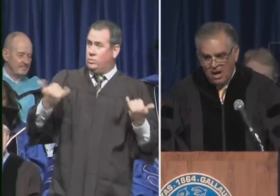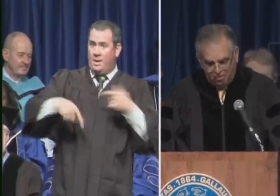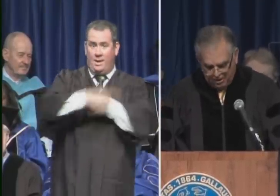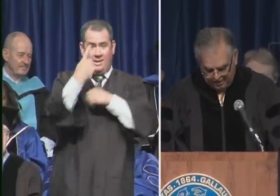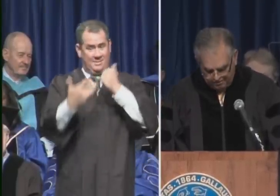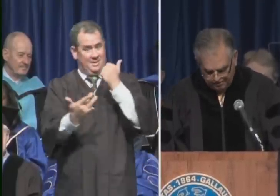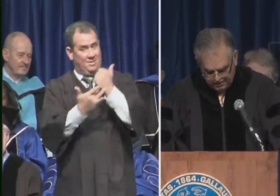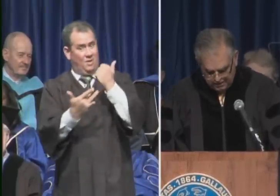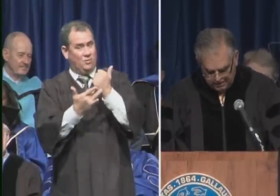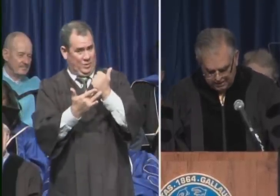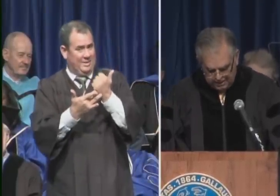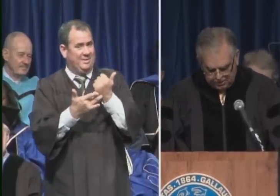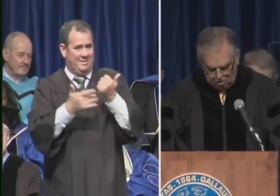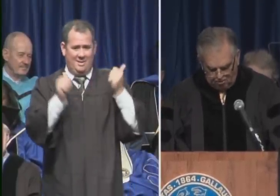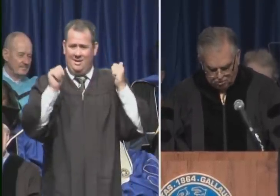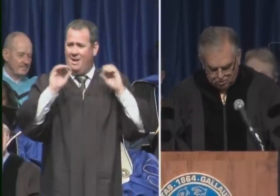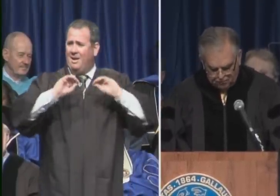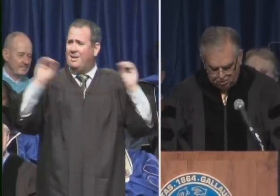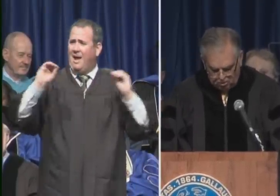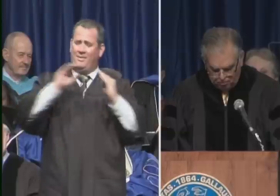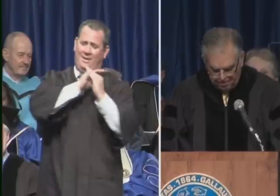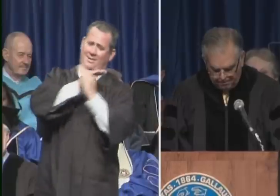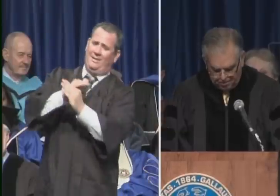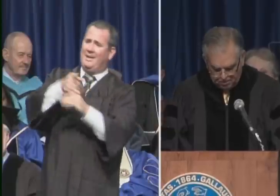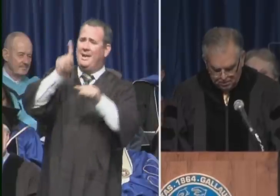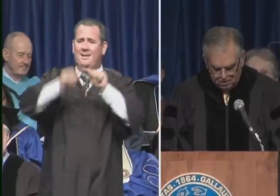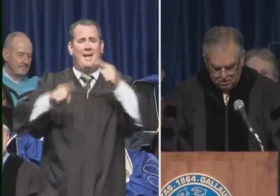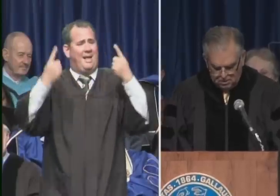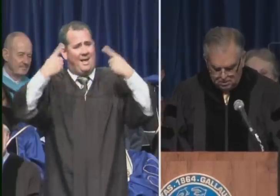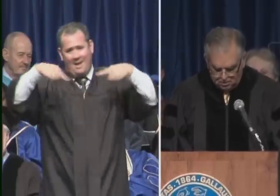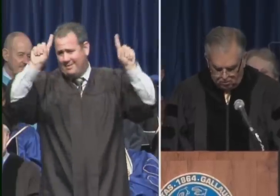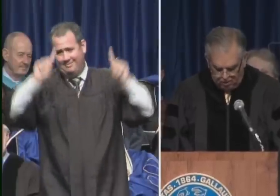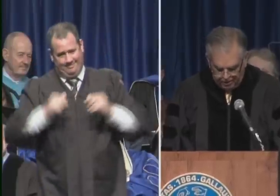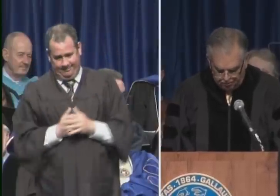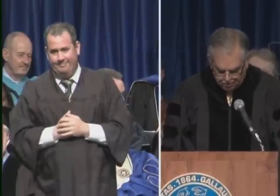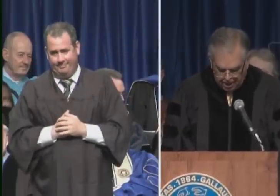Nothing. I know most of you don't remember what it was like